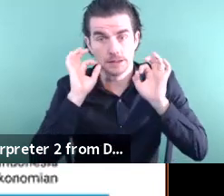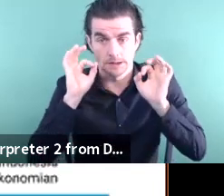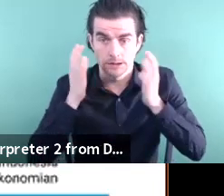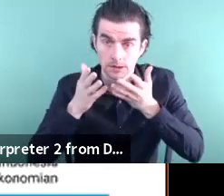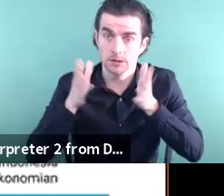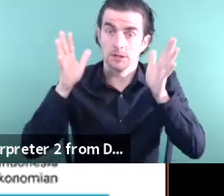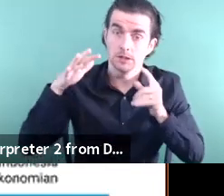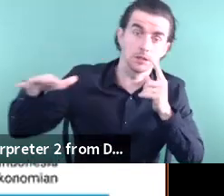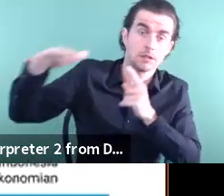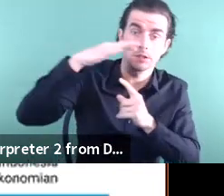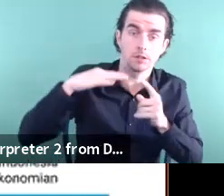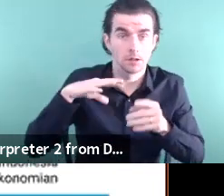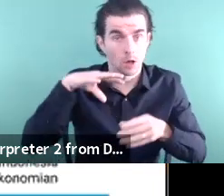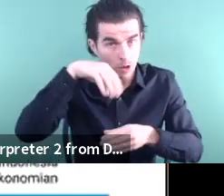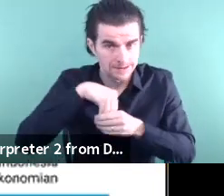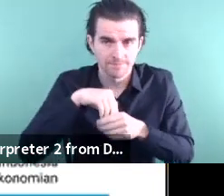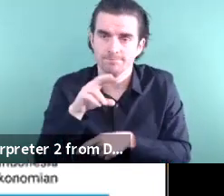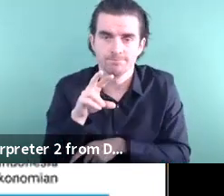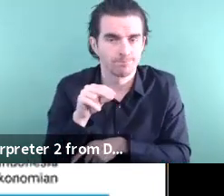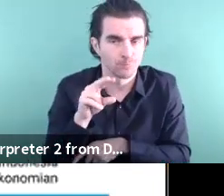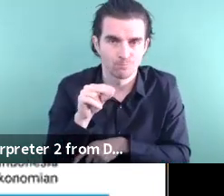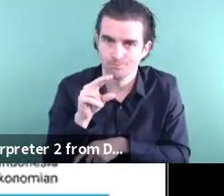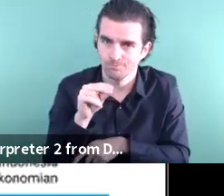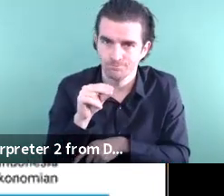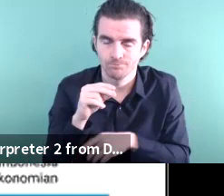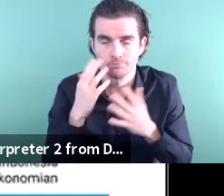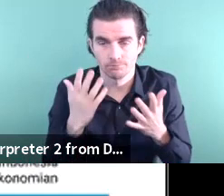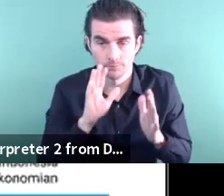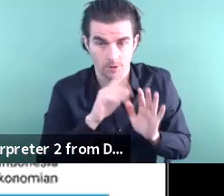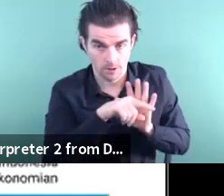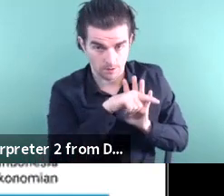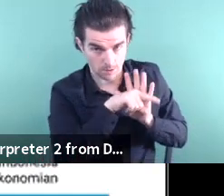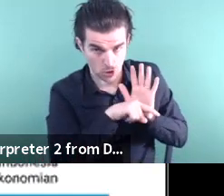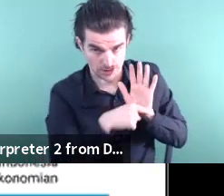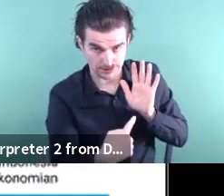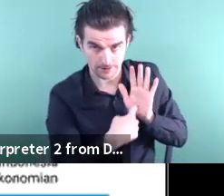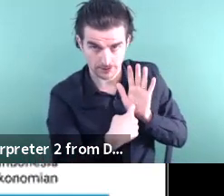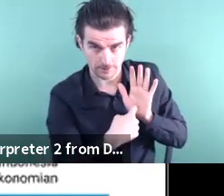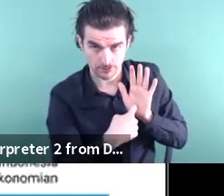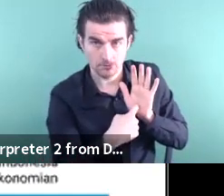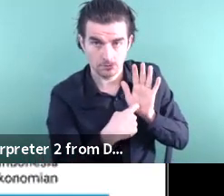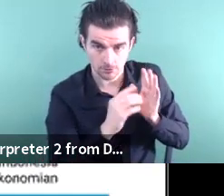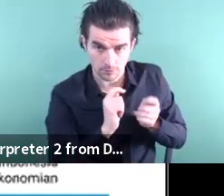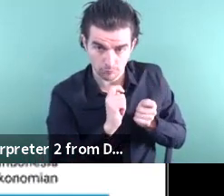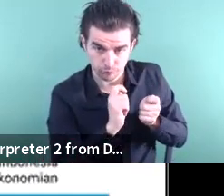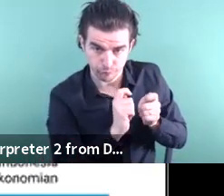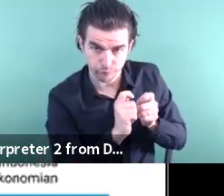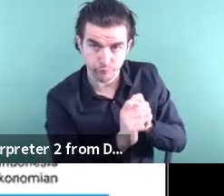so as part of our work, we've also documented what are some of the good practices that